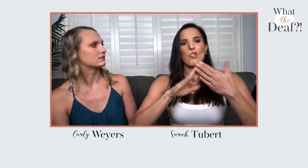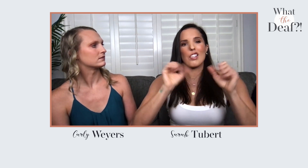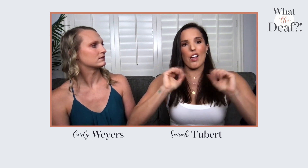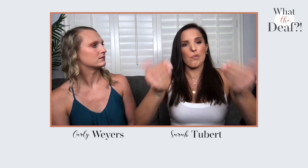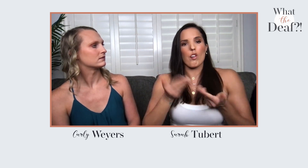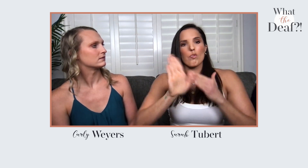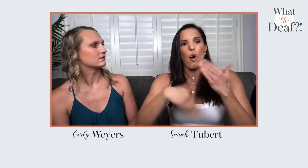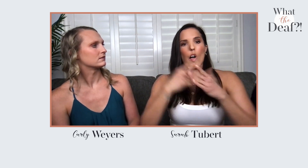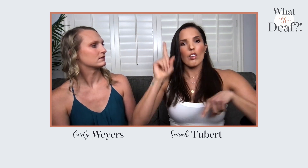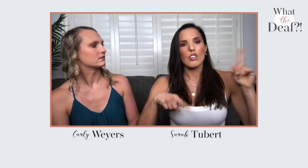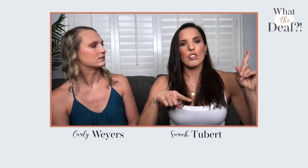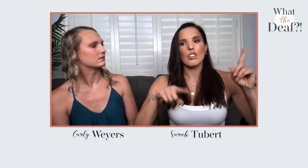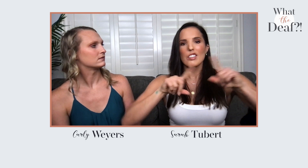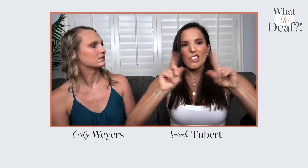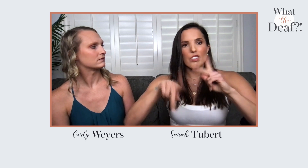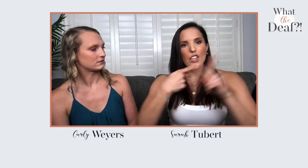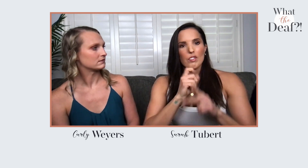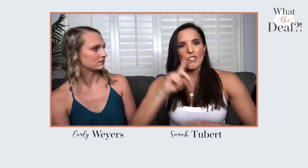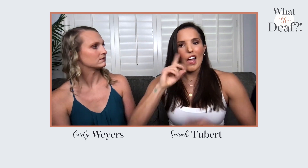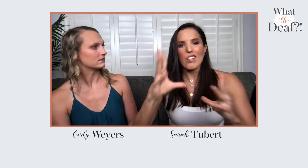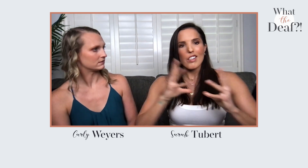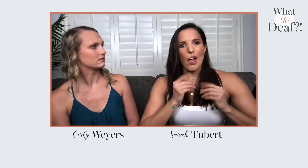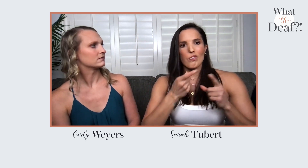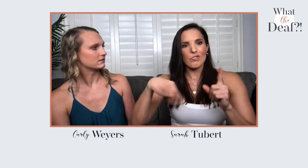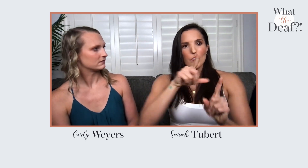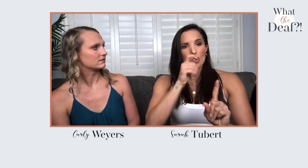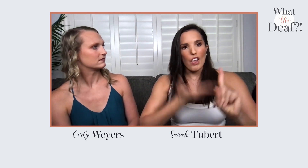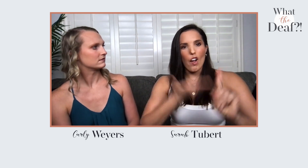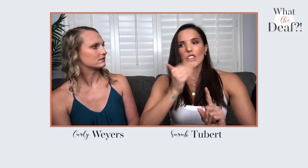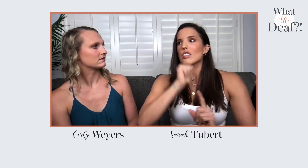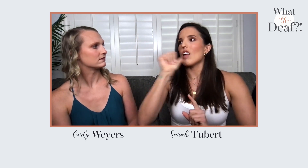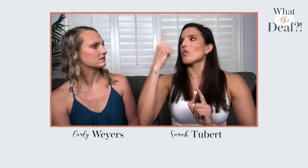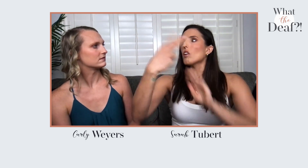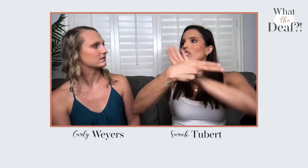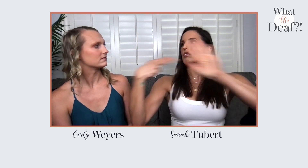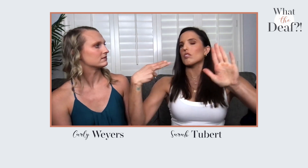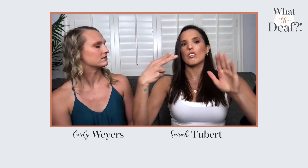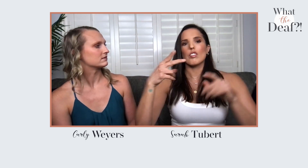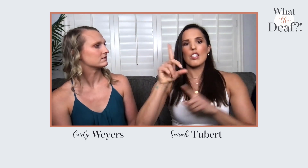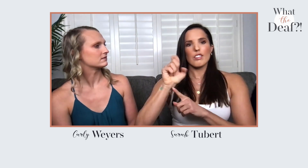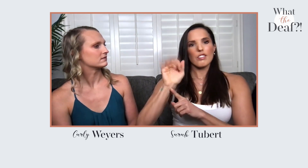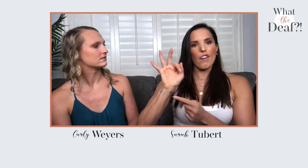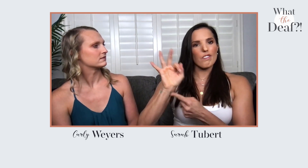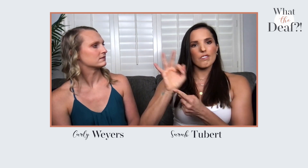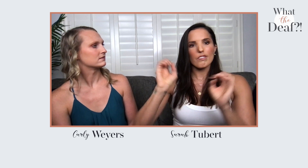can be welcoming to all different types of deaf individuals and accept them for who they are. There's not one label of deaf.